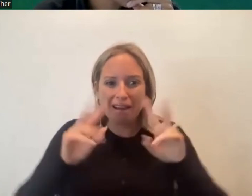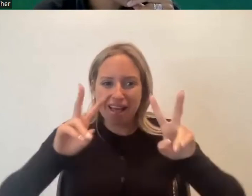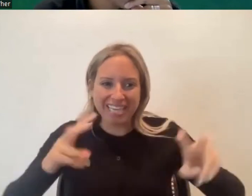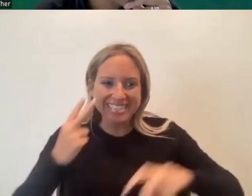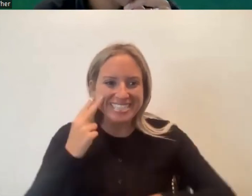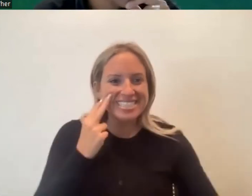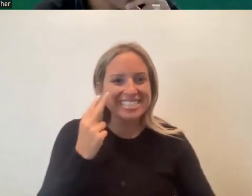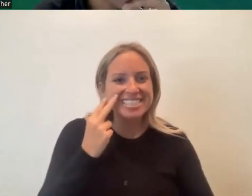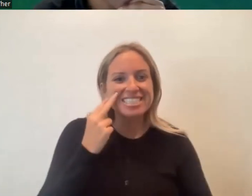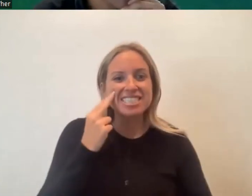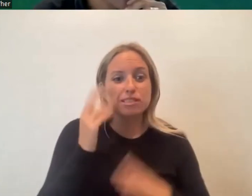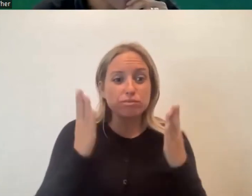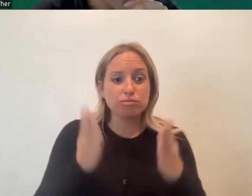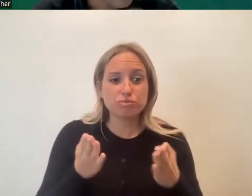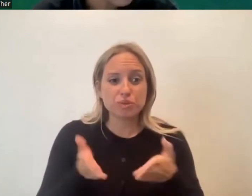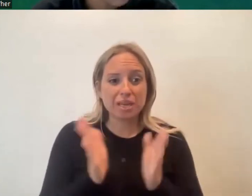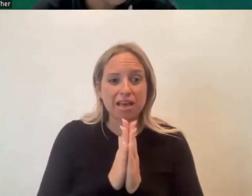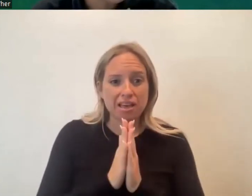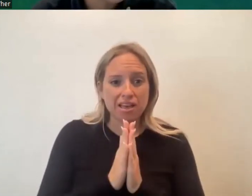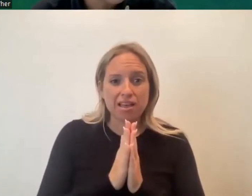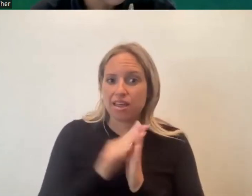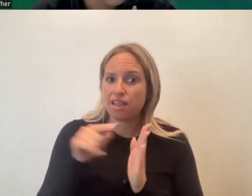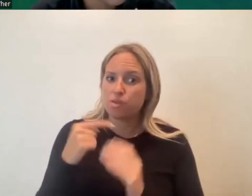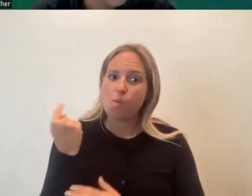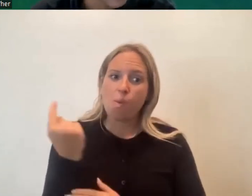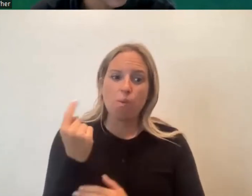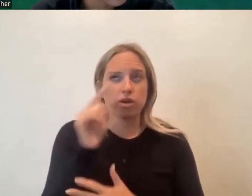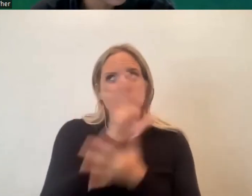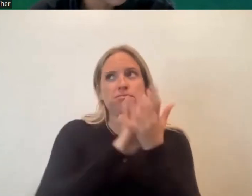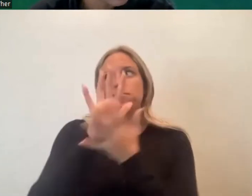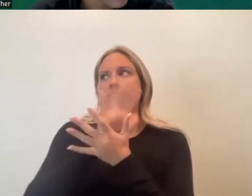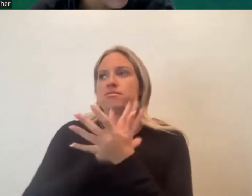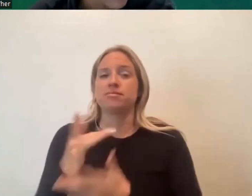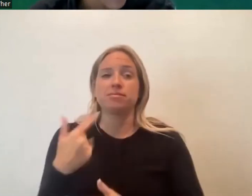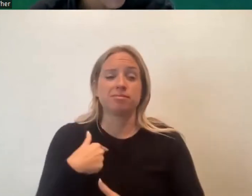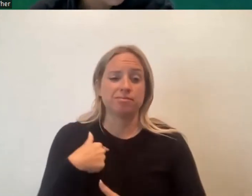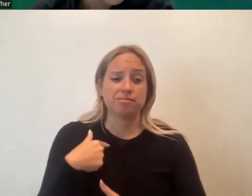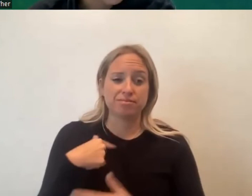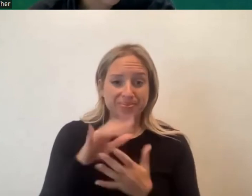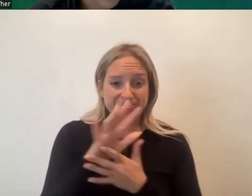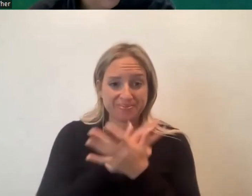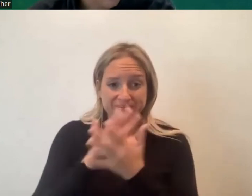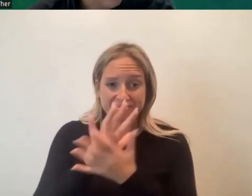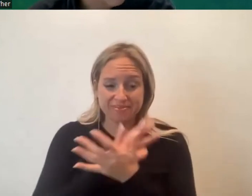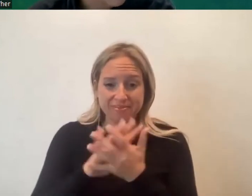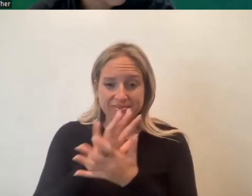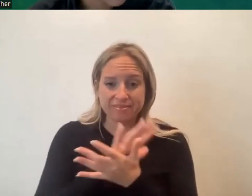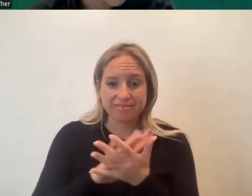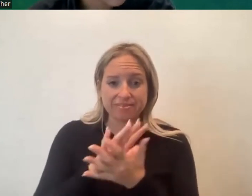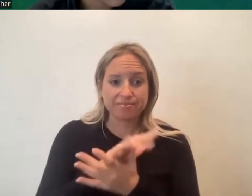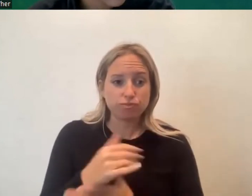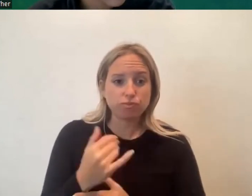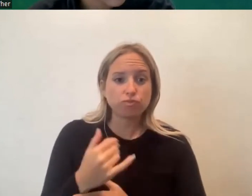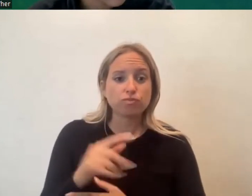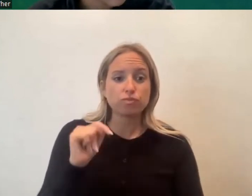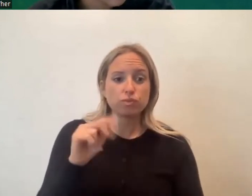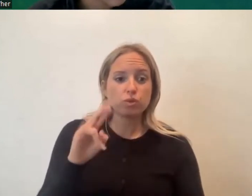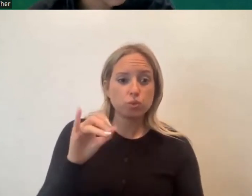Someone is asking about, and this always confuses me too, it's the trial work period under Social